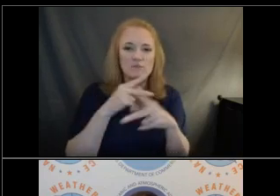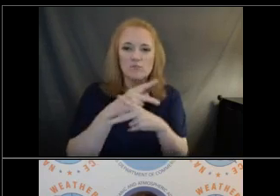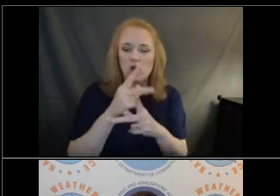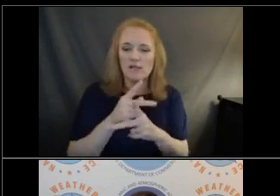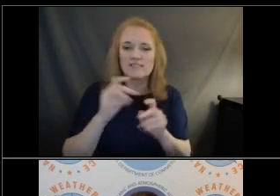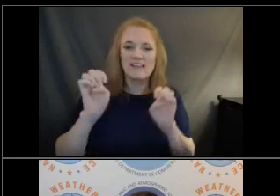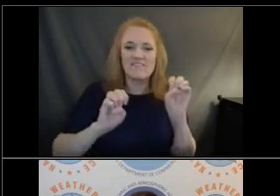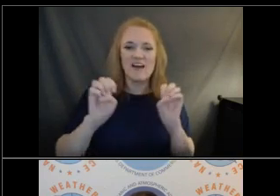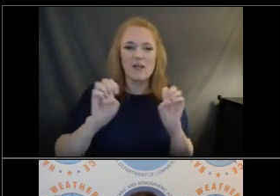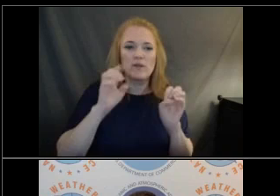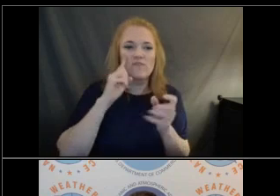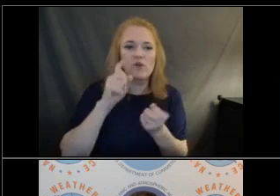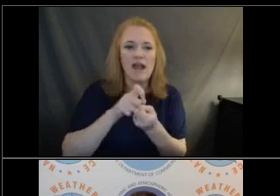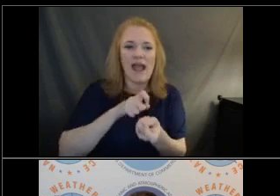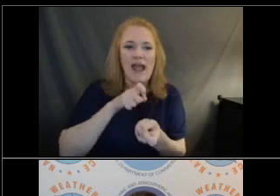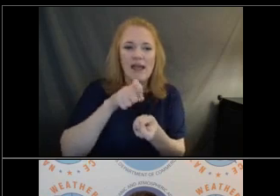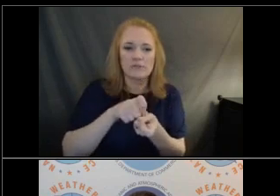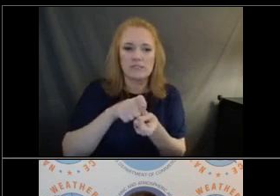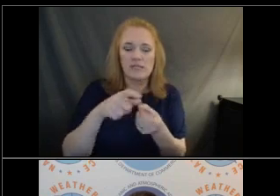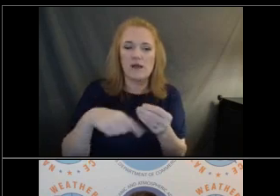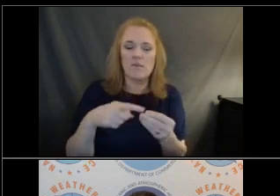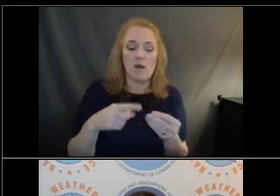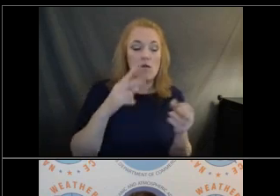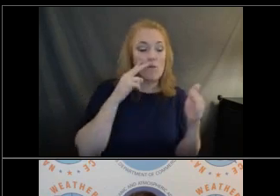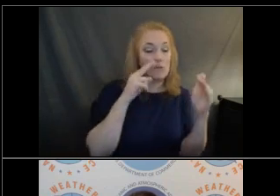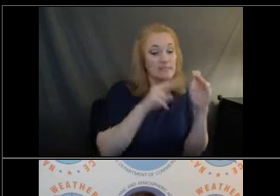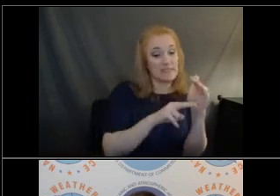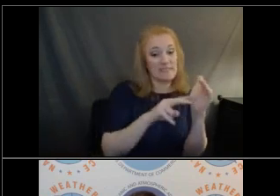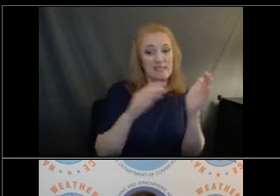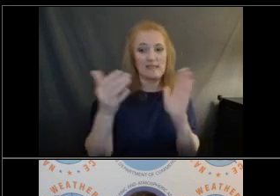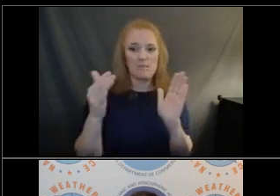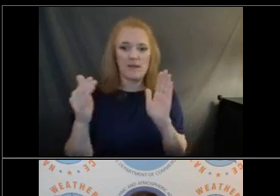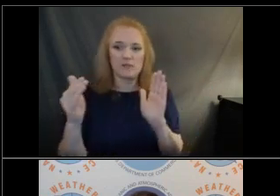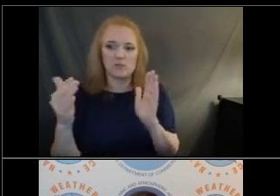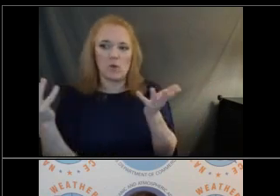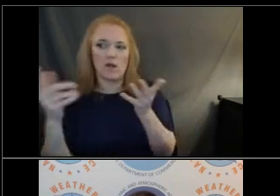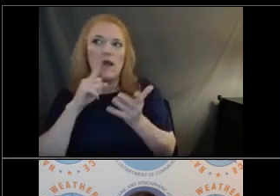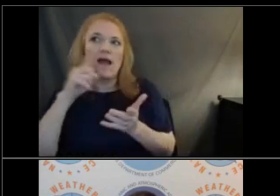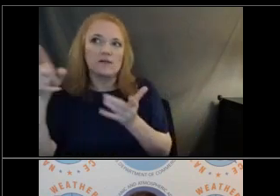accuracy in terms of what was predicted versus what was observed on the day? Is